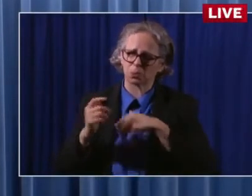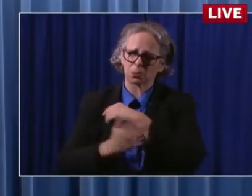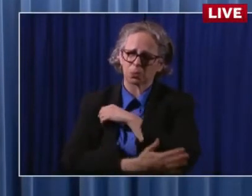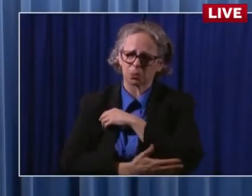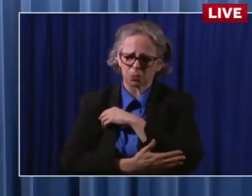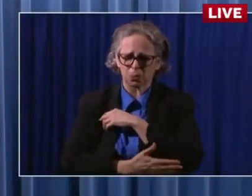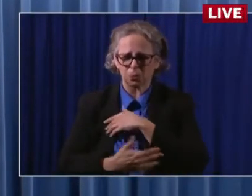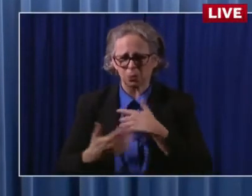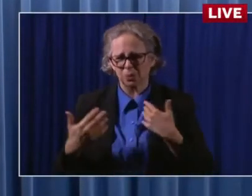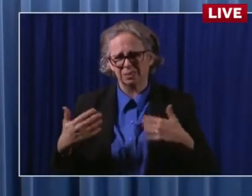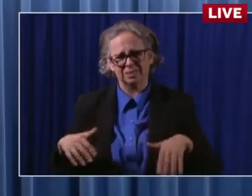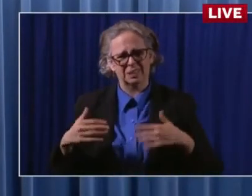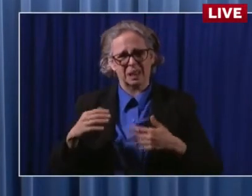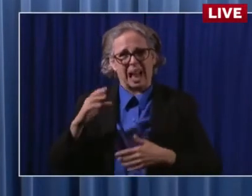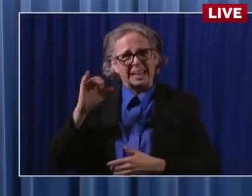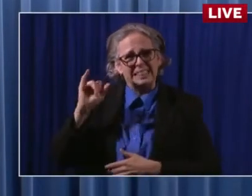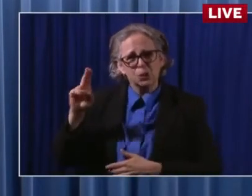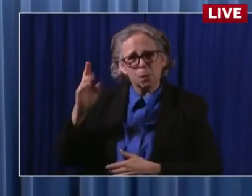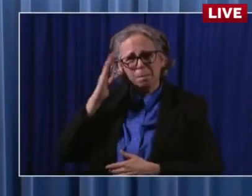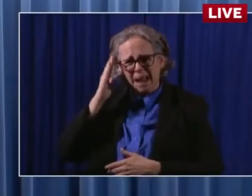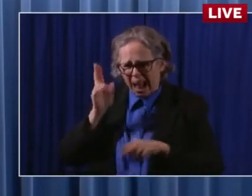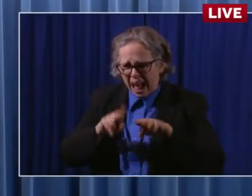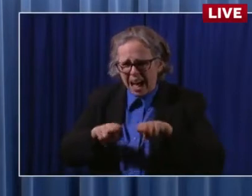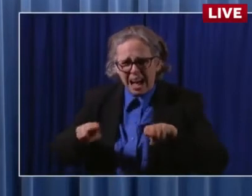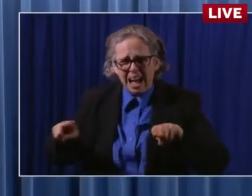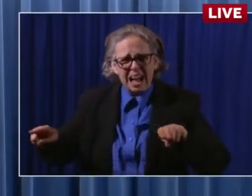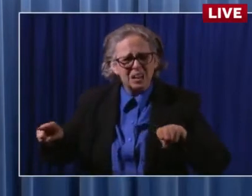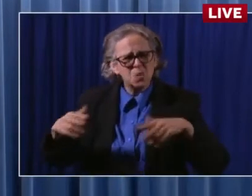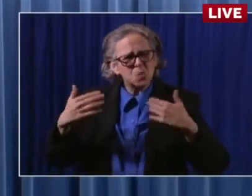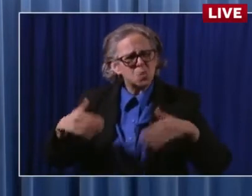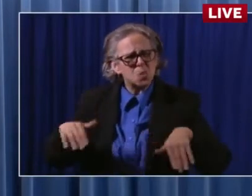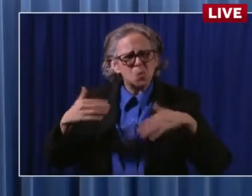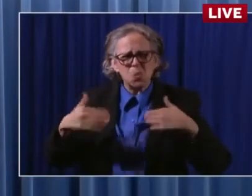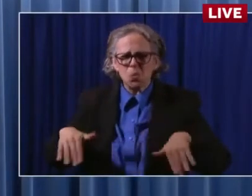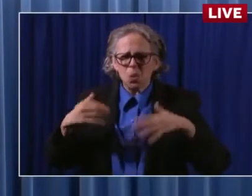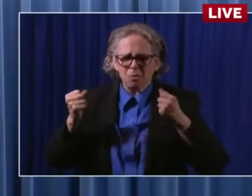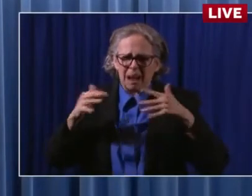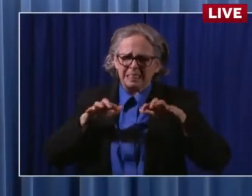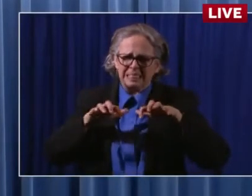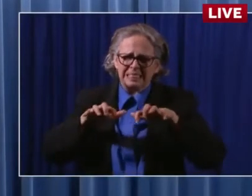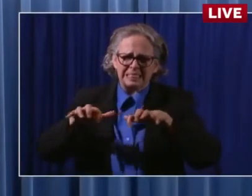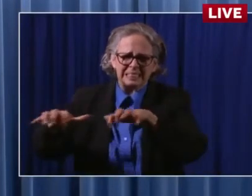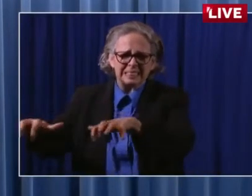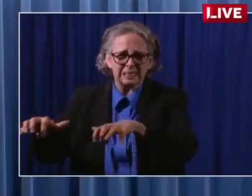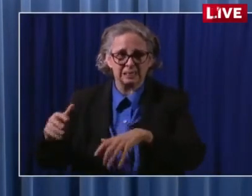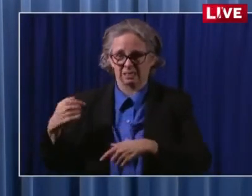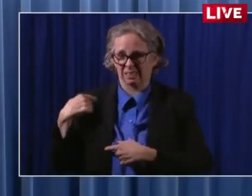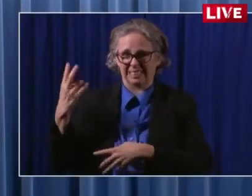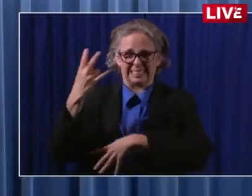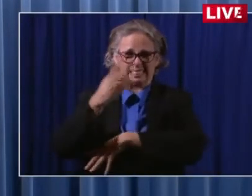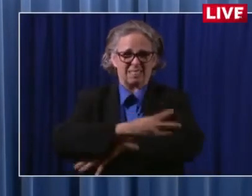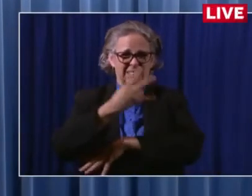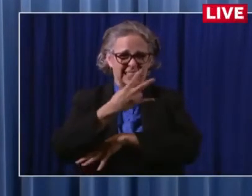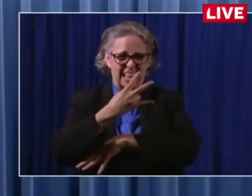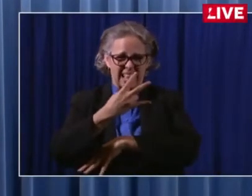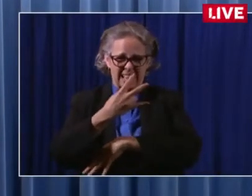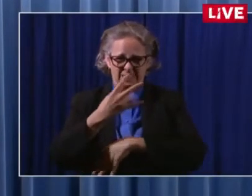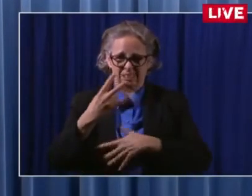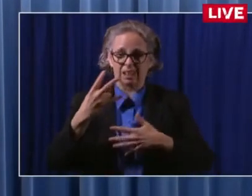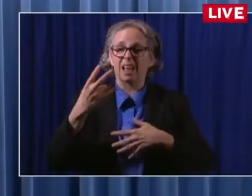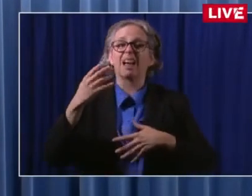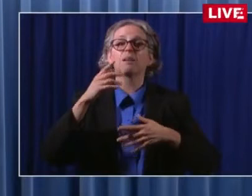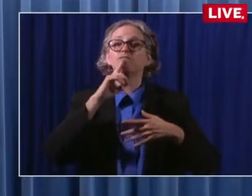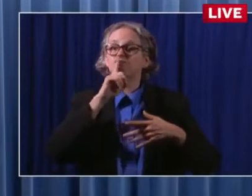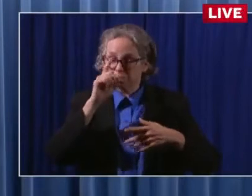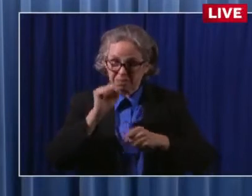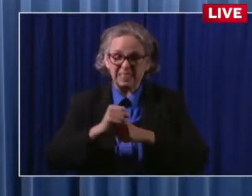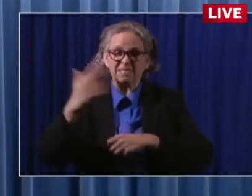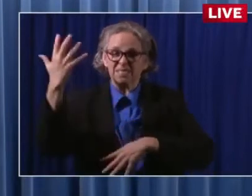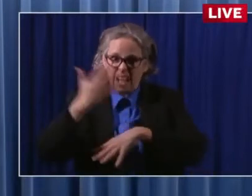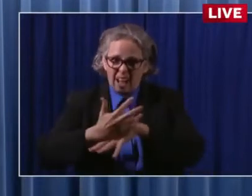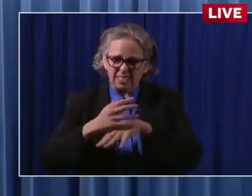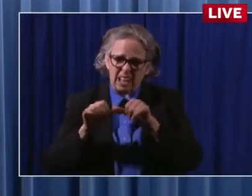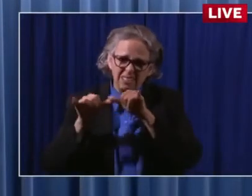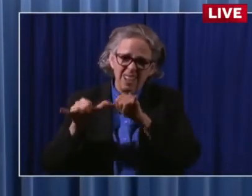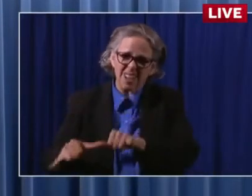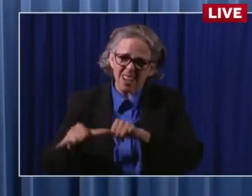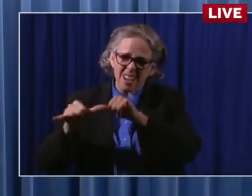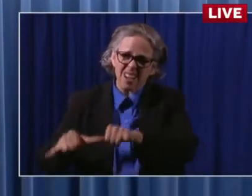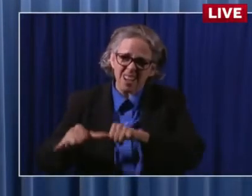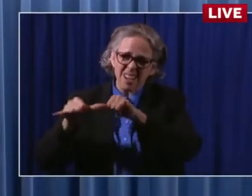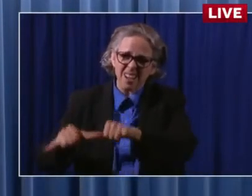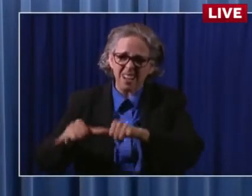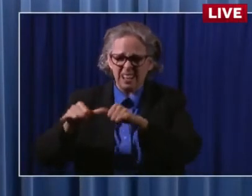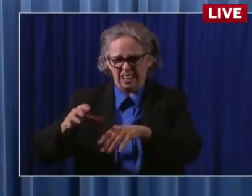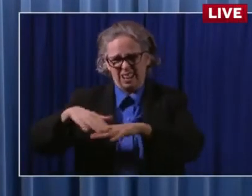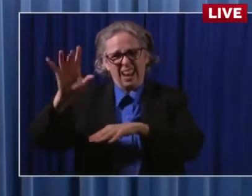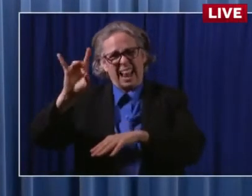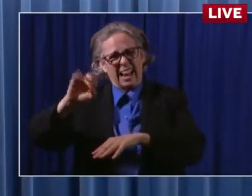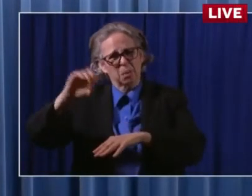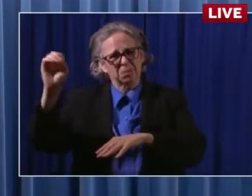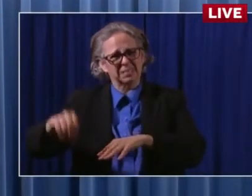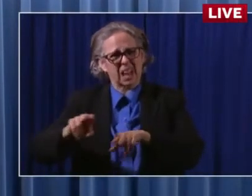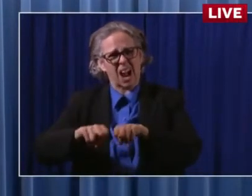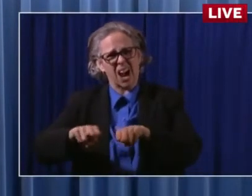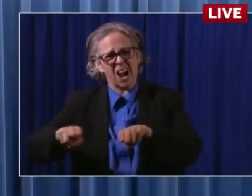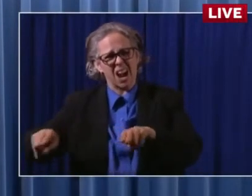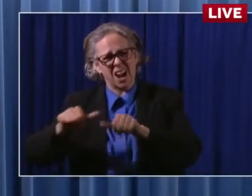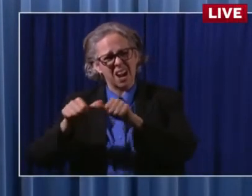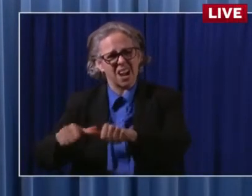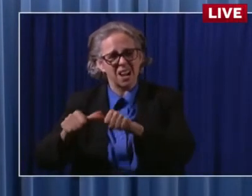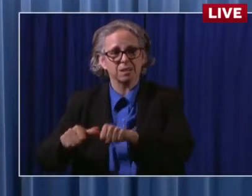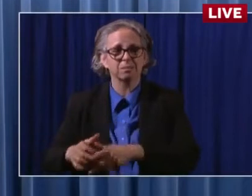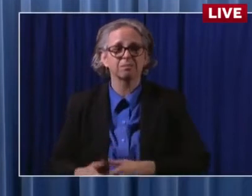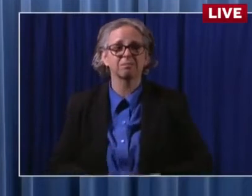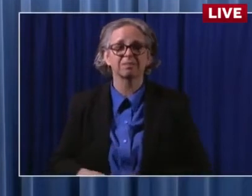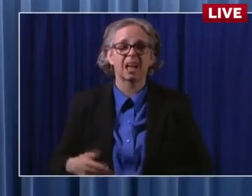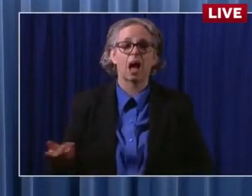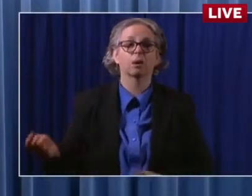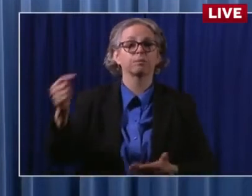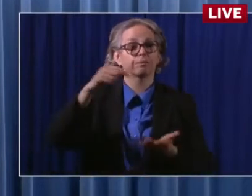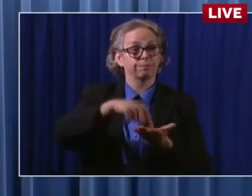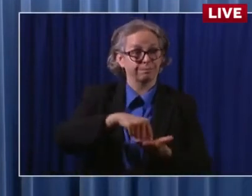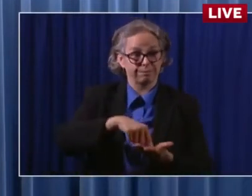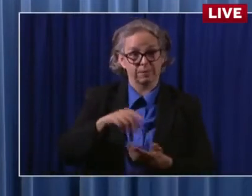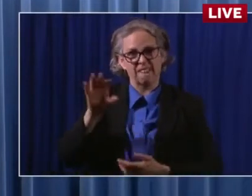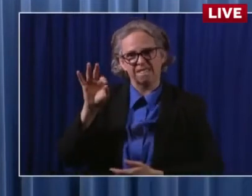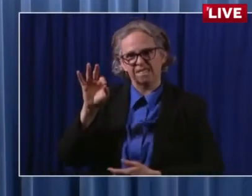CLERMONT COUNTY ALSO HIT A NEW THRESHOLD, OVERALL UTILIZATION RATE FOR REGIONAL INTENSIVE CARE UNIT BEDS WHICH EXCEEDS 80% DURING FIVE OF THE LAST SEVEN DAYS.